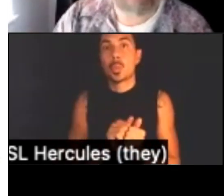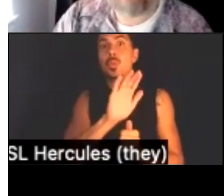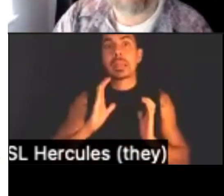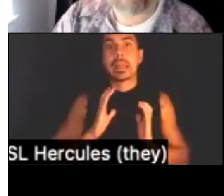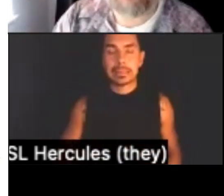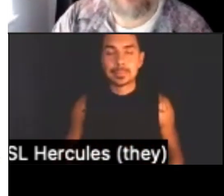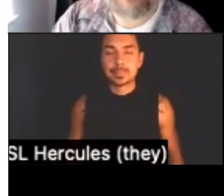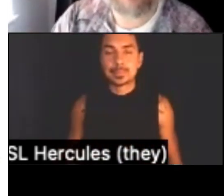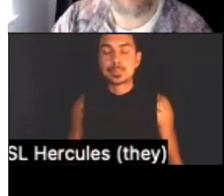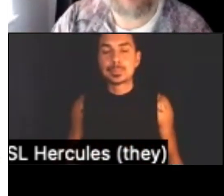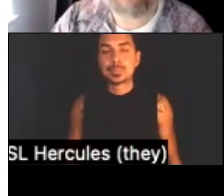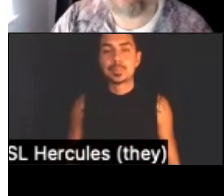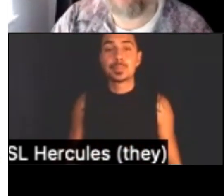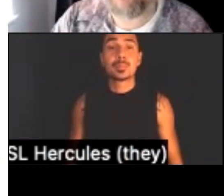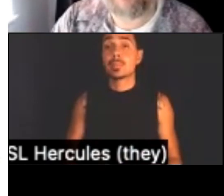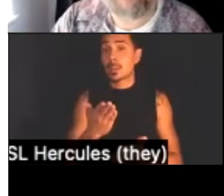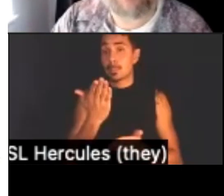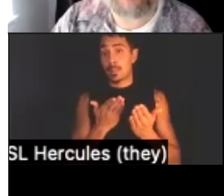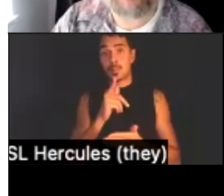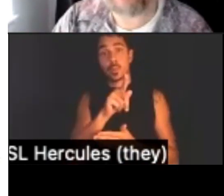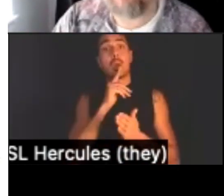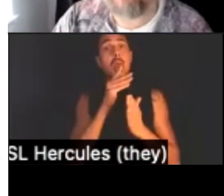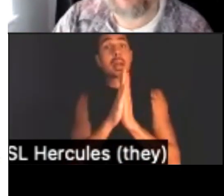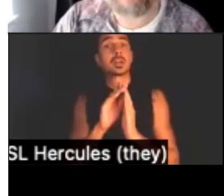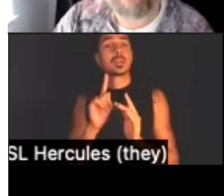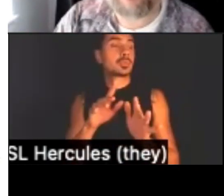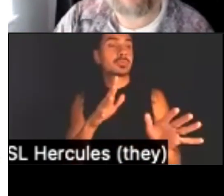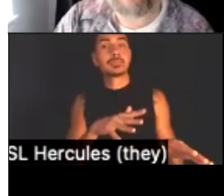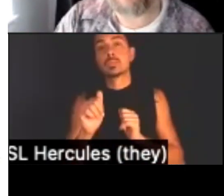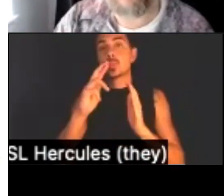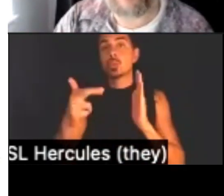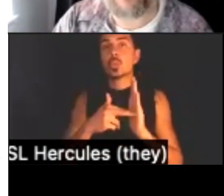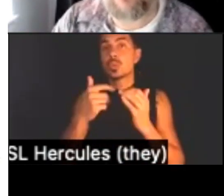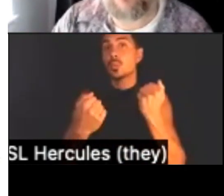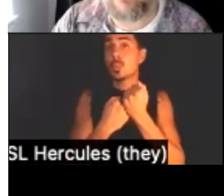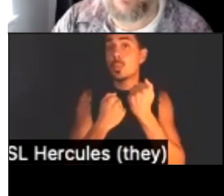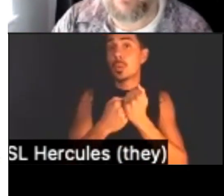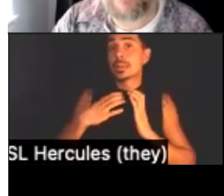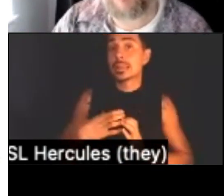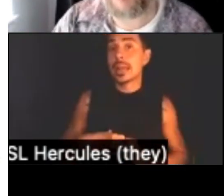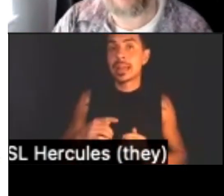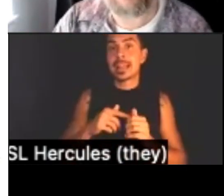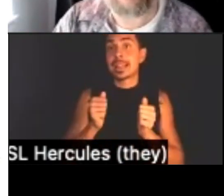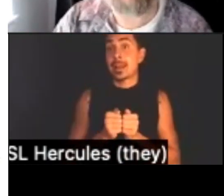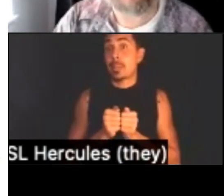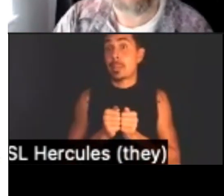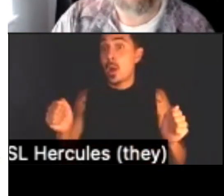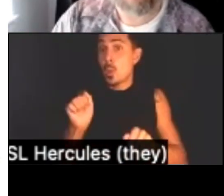You may also be asked to take the role of supporting a client in coming out at work or coming out at school.